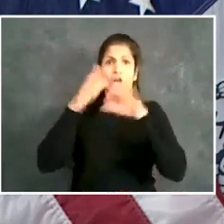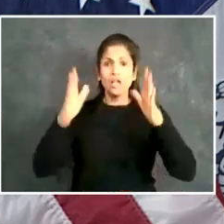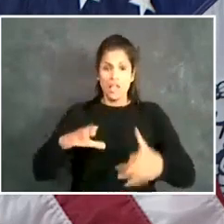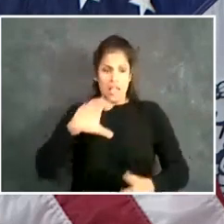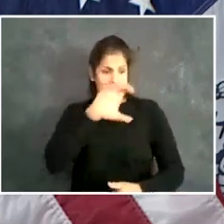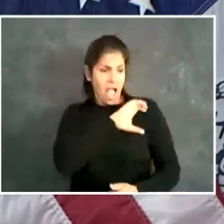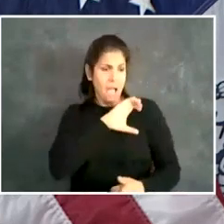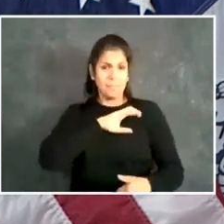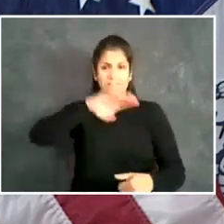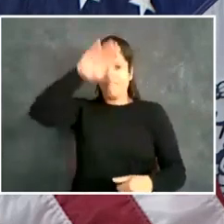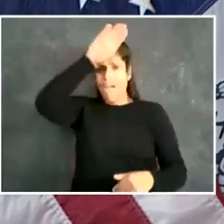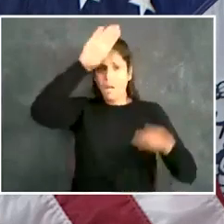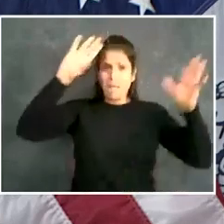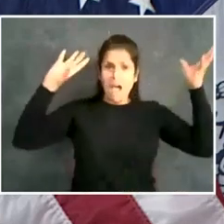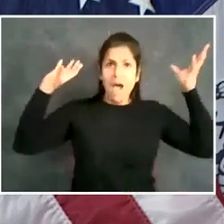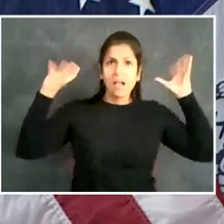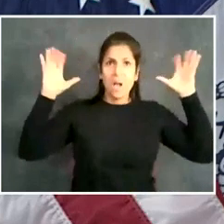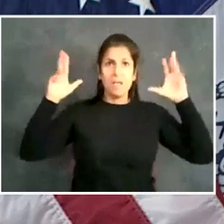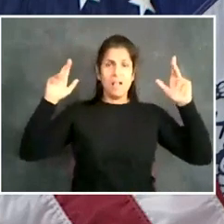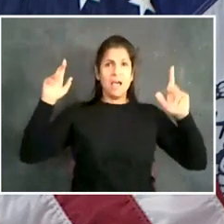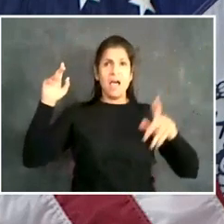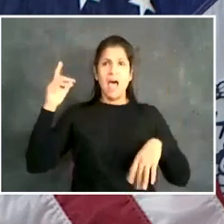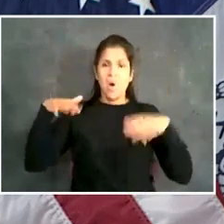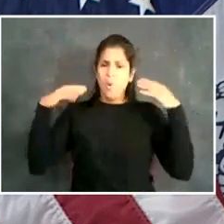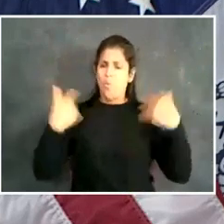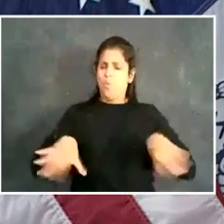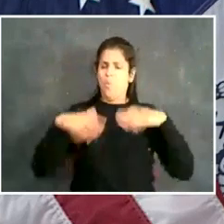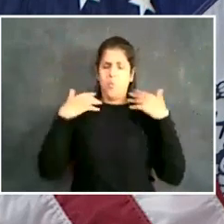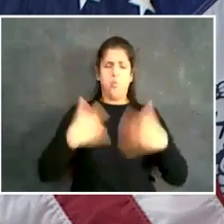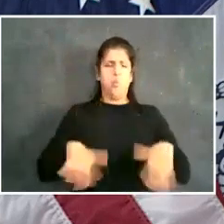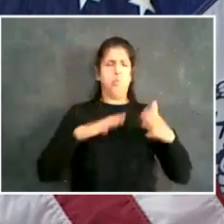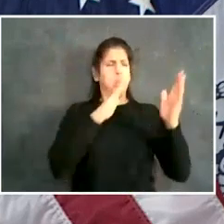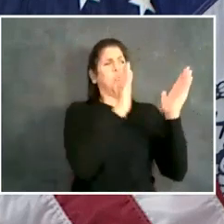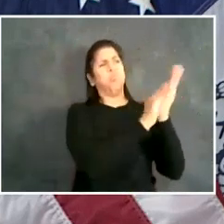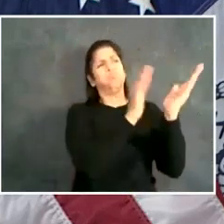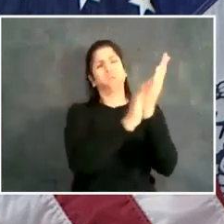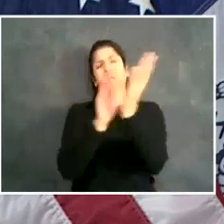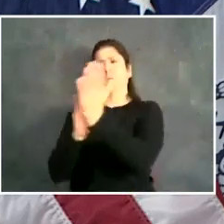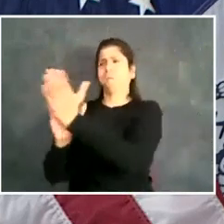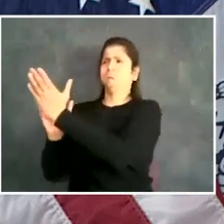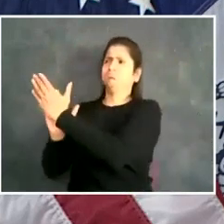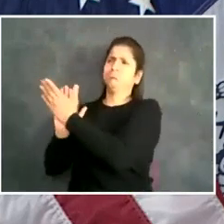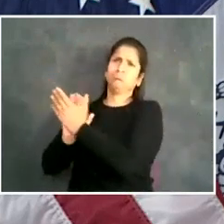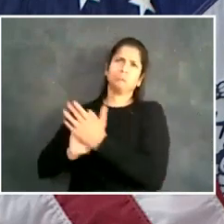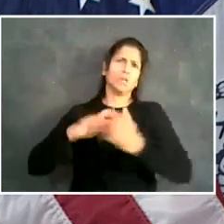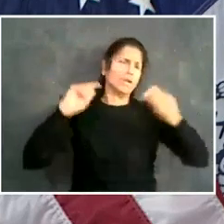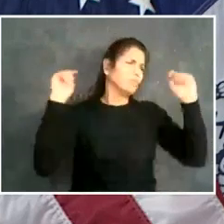EXTRAORDINARY WORK, THE HEROIC WORK. SO MANY HEALTH CARE WORKERS AND SO MANY FIRST RESPONDERS, OVER